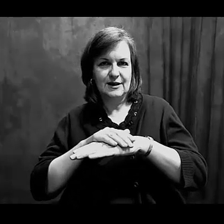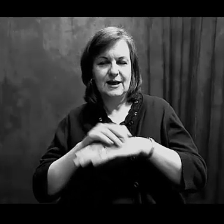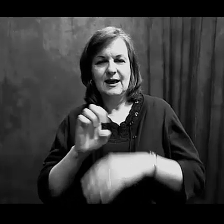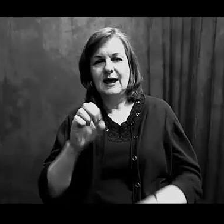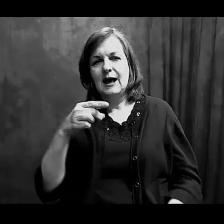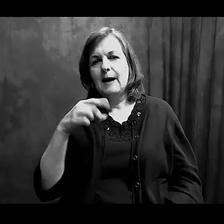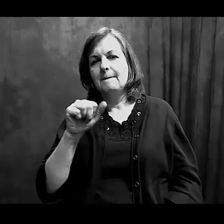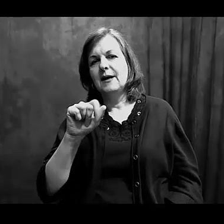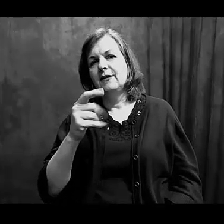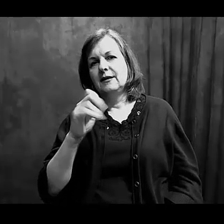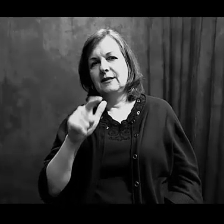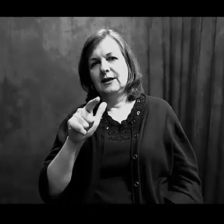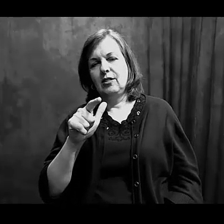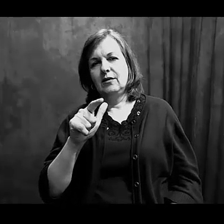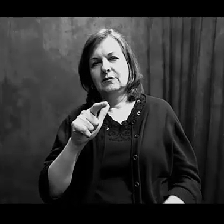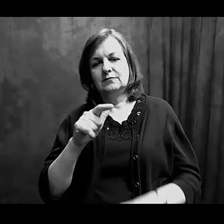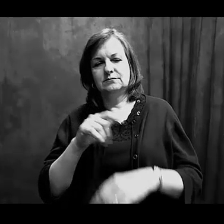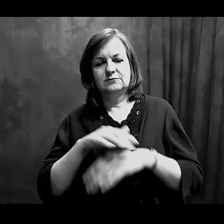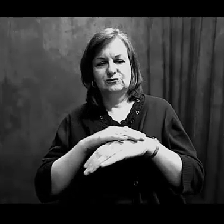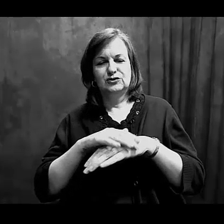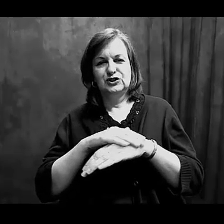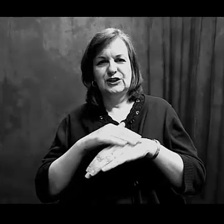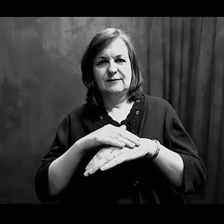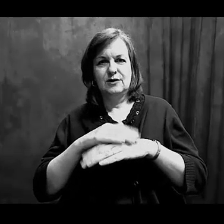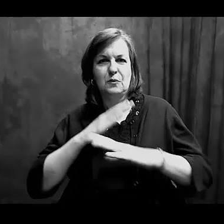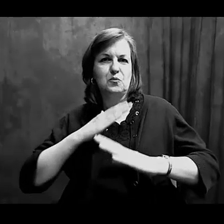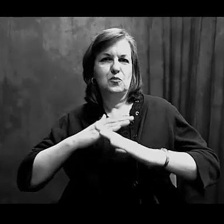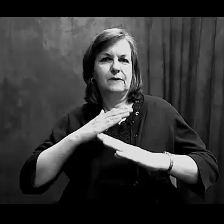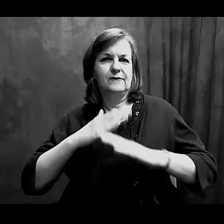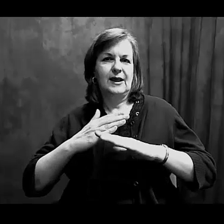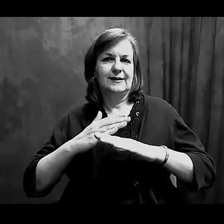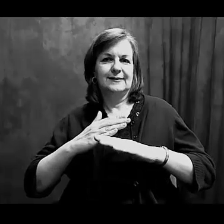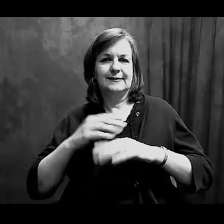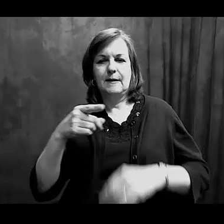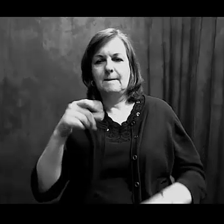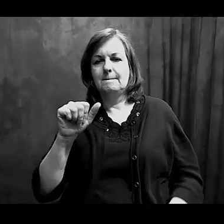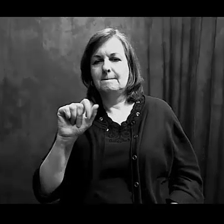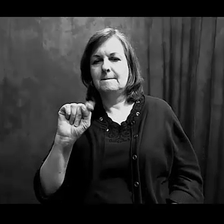epithelial on the outside and basically helping you to resist